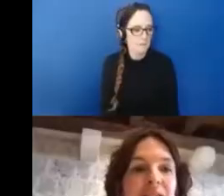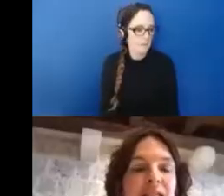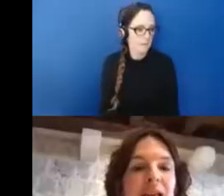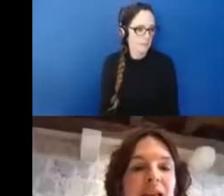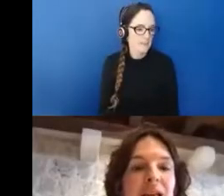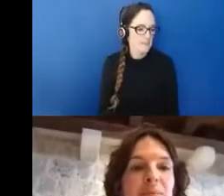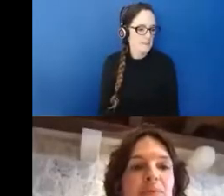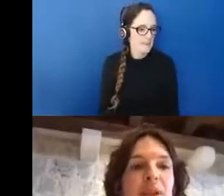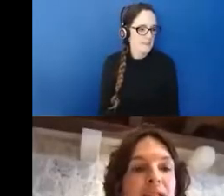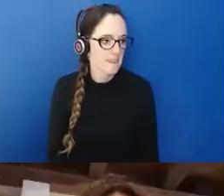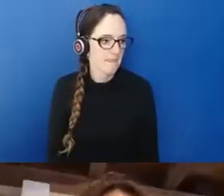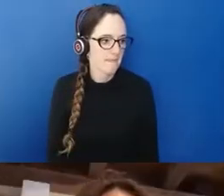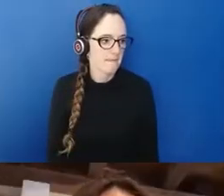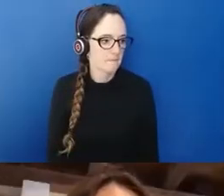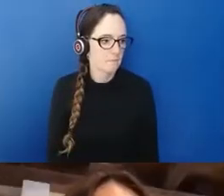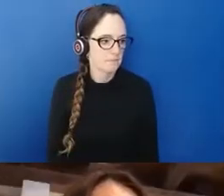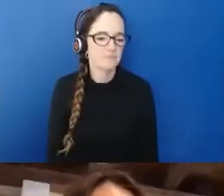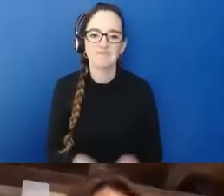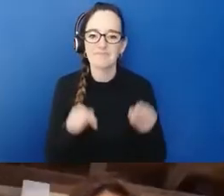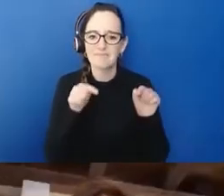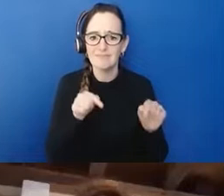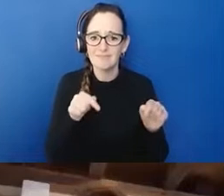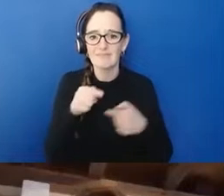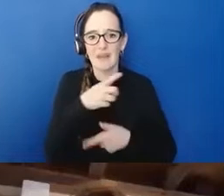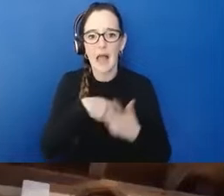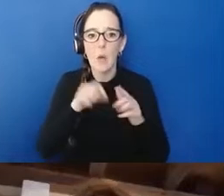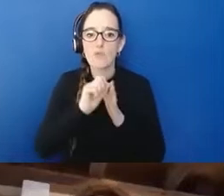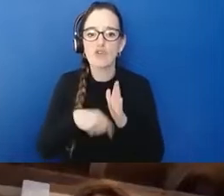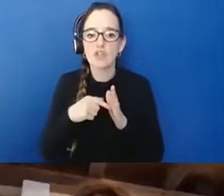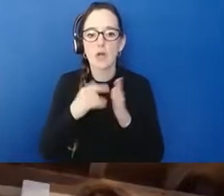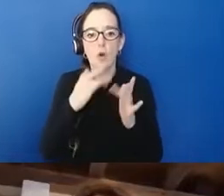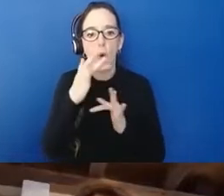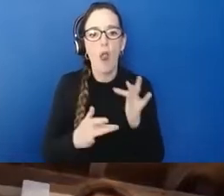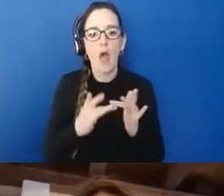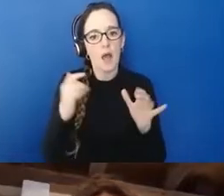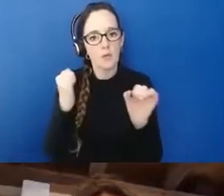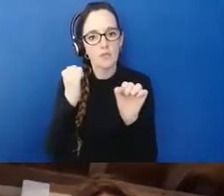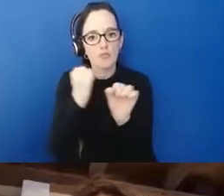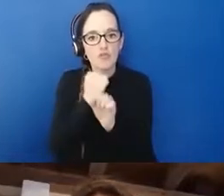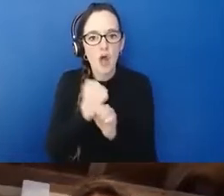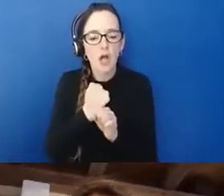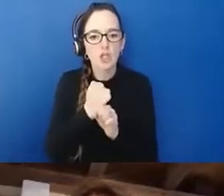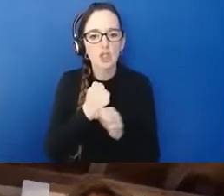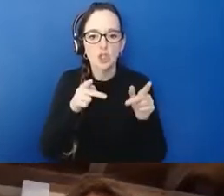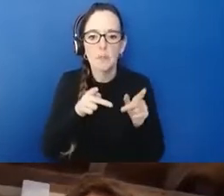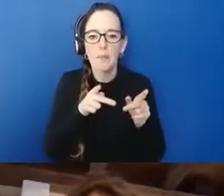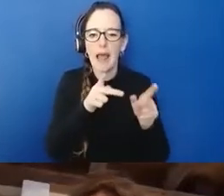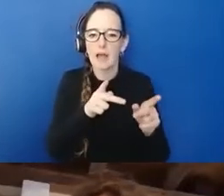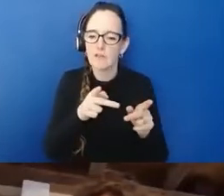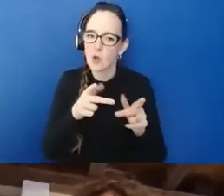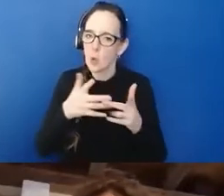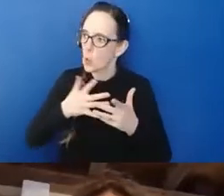It's an online production platform driven by the desire for change, and it was initiated